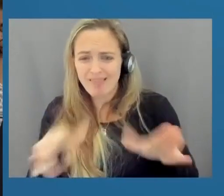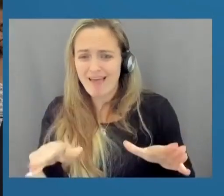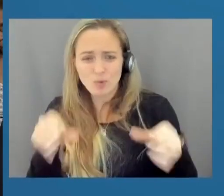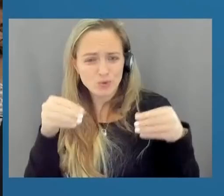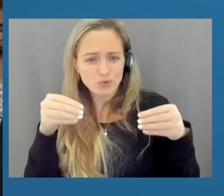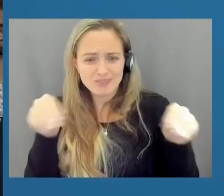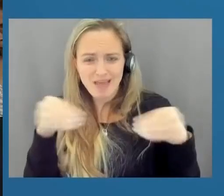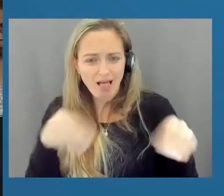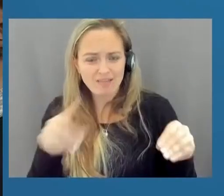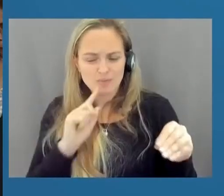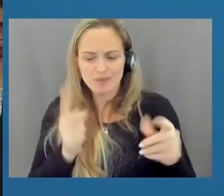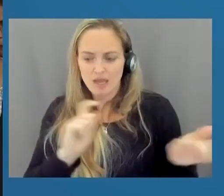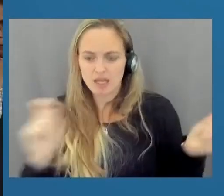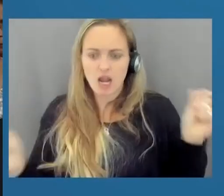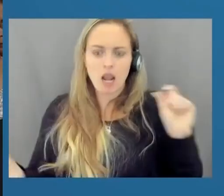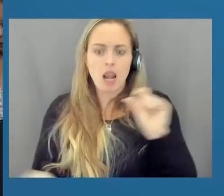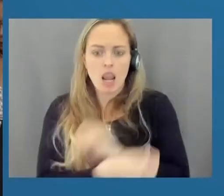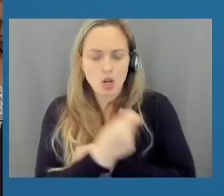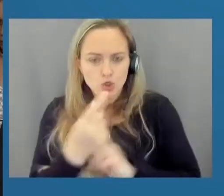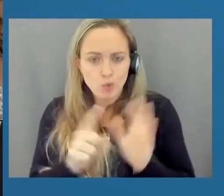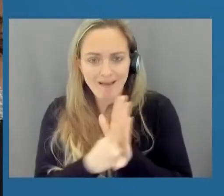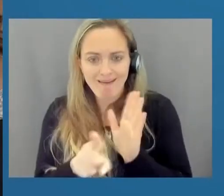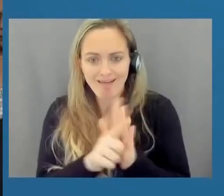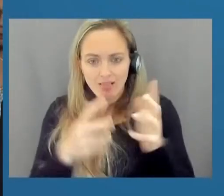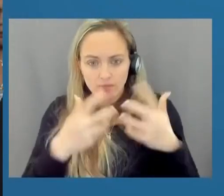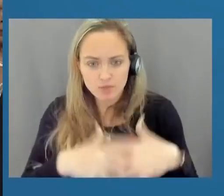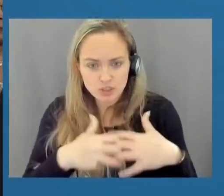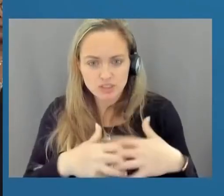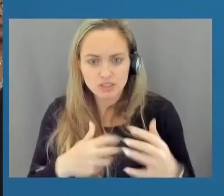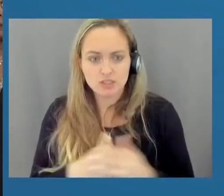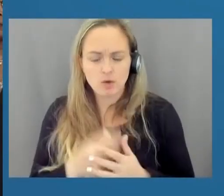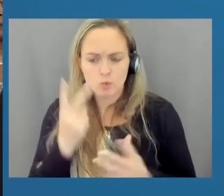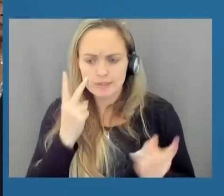and we are seeing these Glock switches in uh um uh criminal.